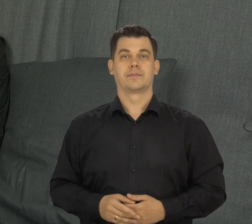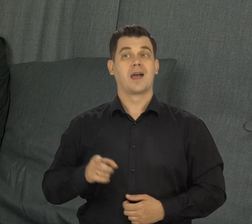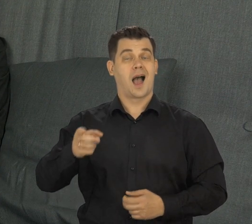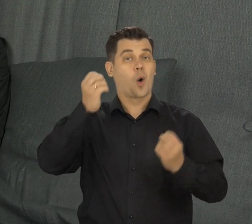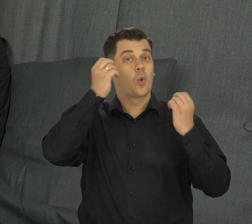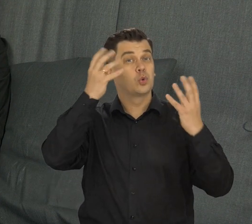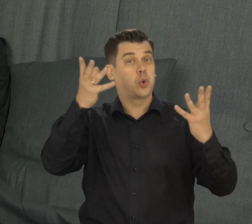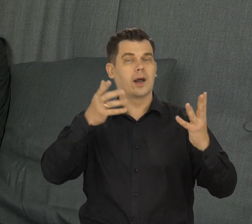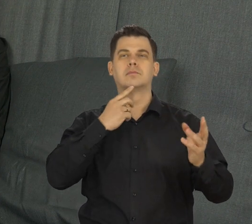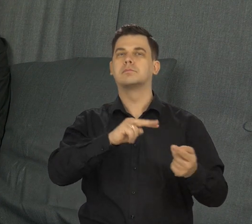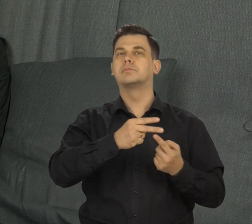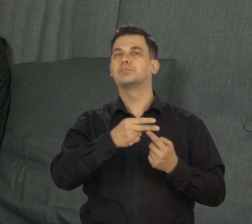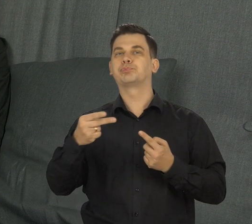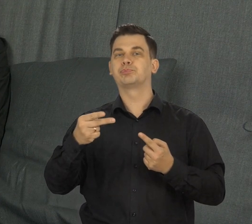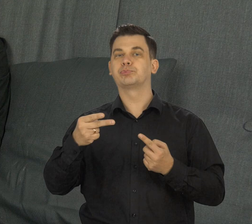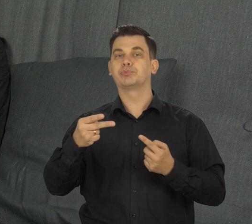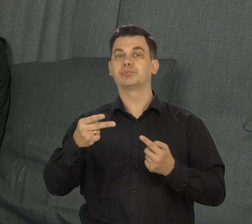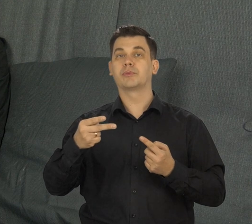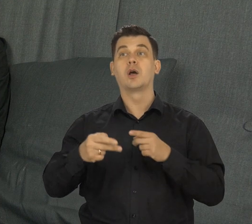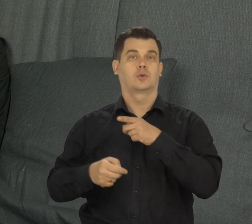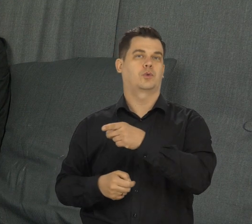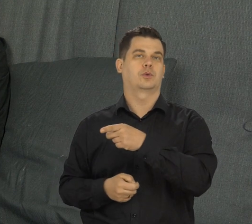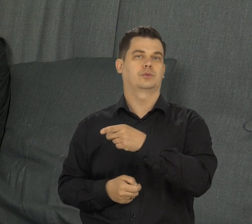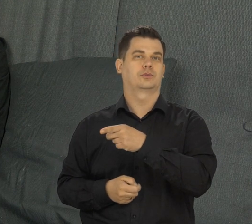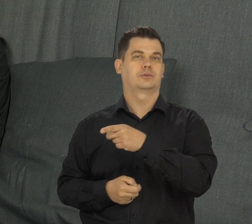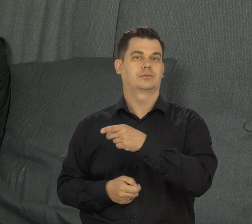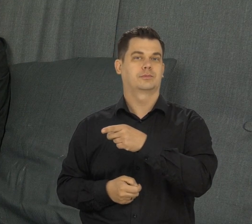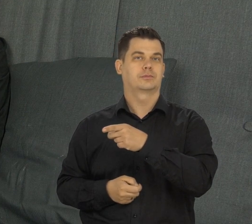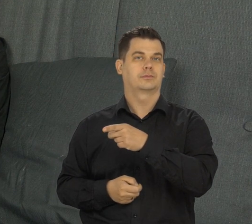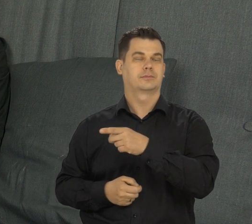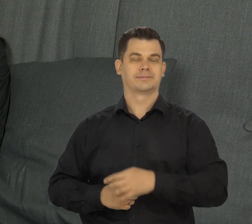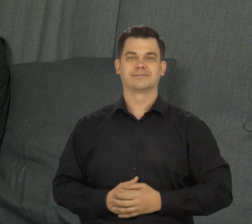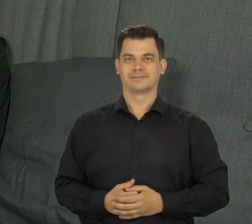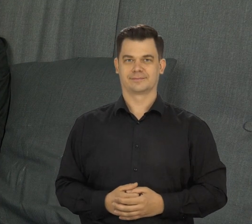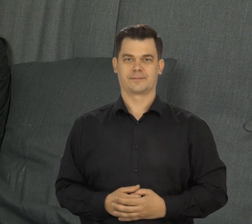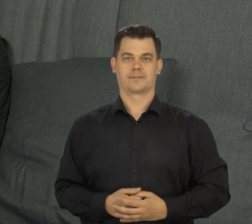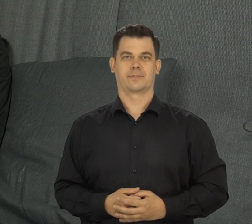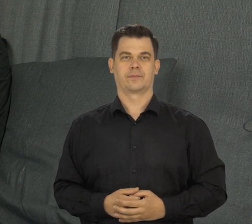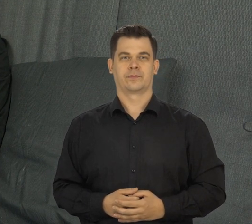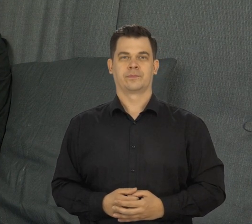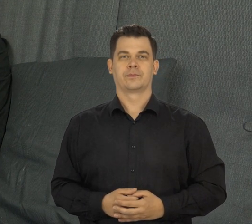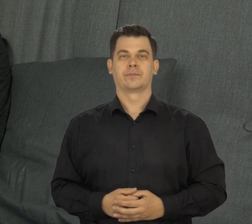The cultural equivalent is this sign -- "lesbian".